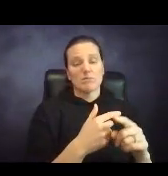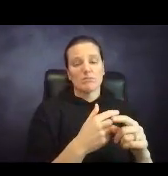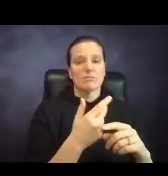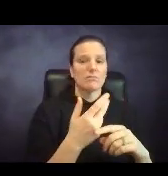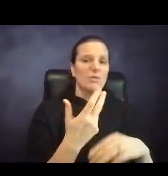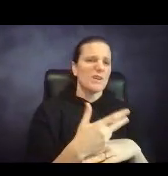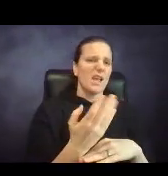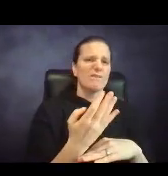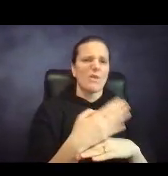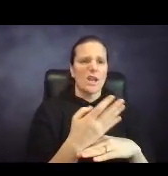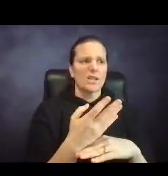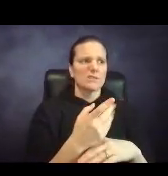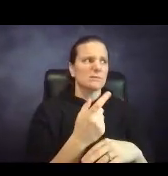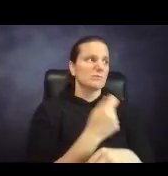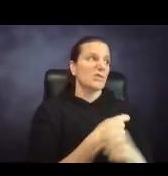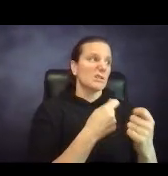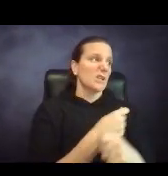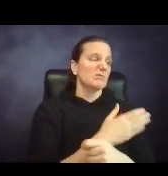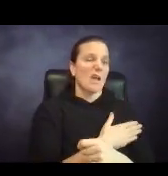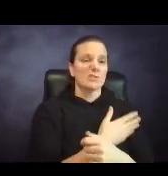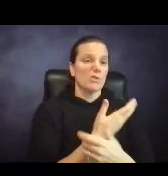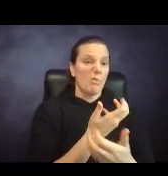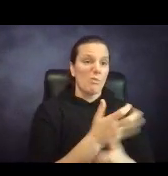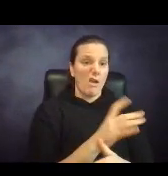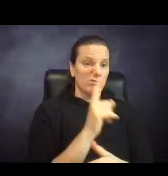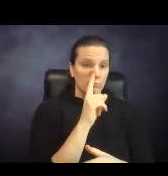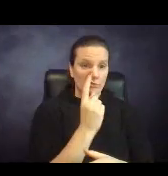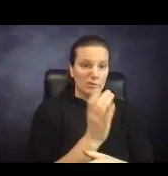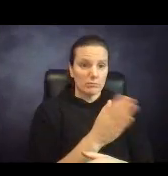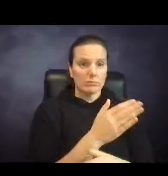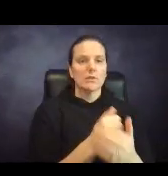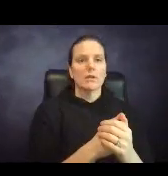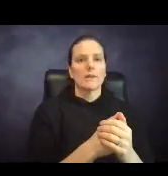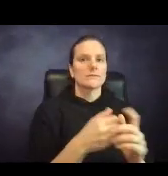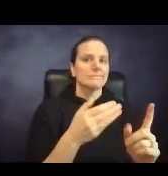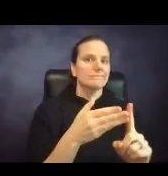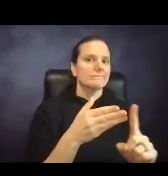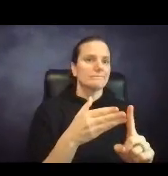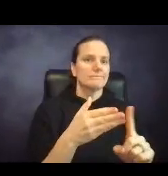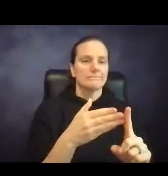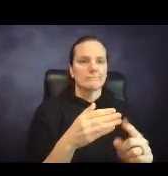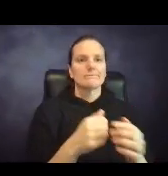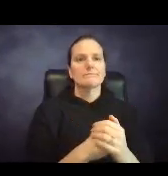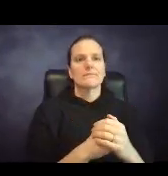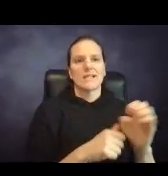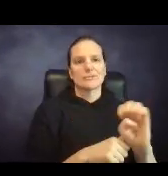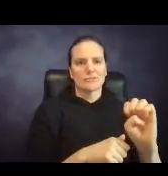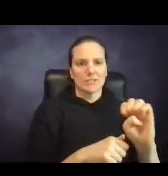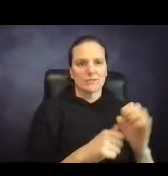or, or once a week. This is my most prescribed estradiol preparation is the vial patch.